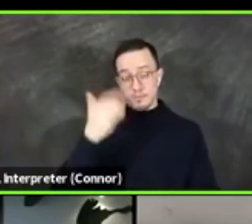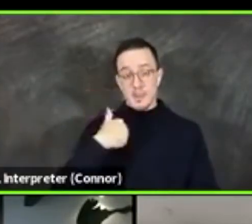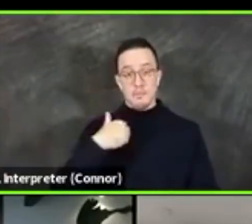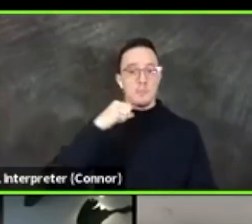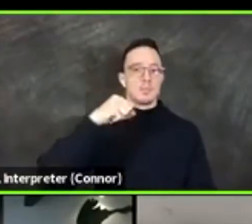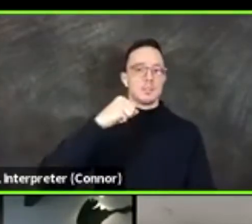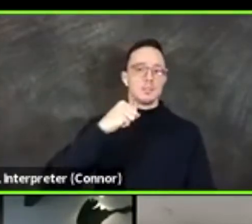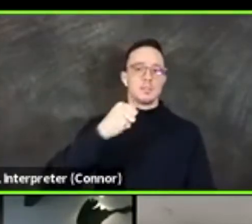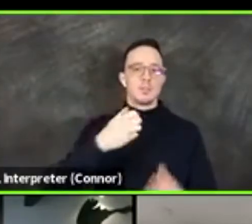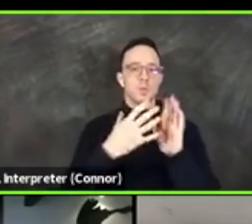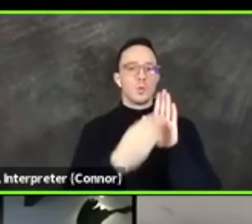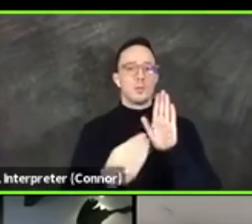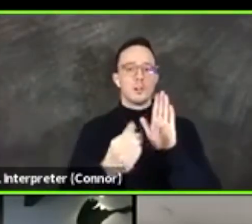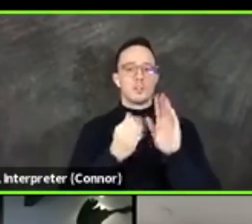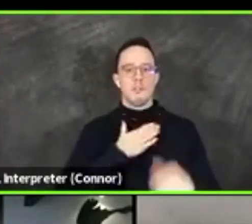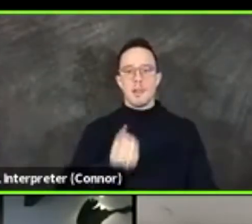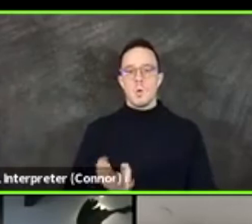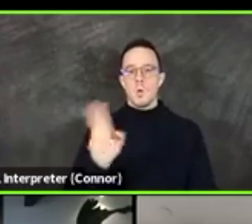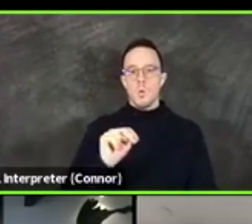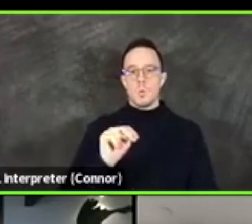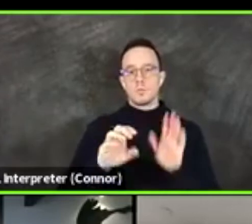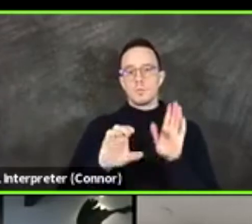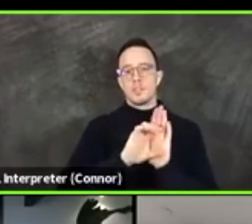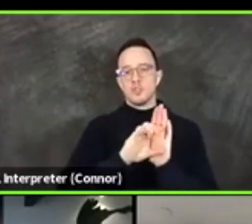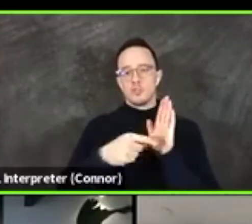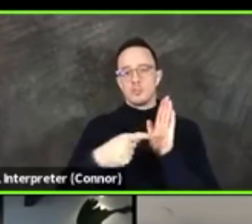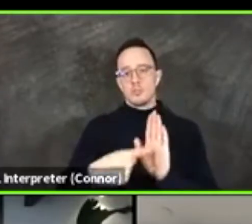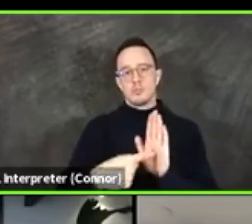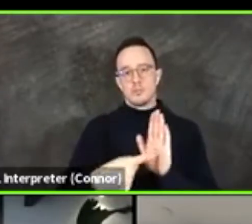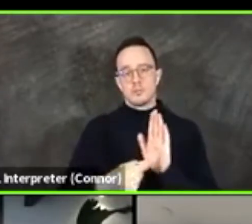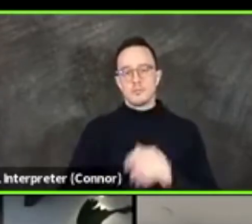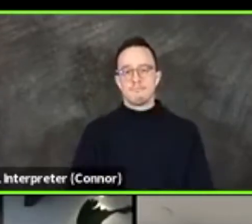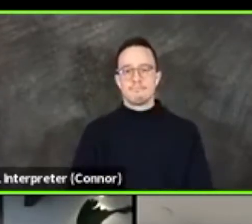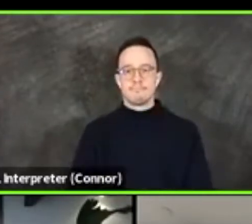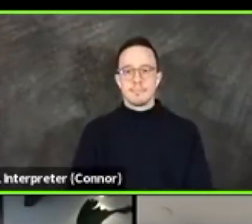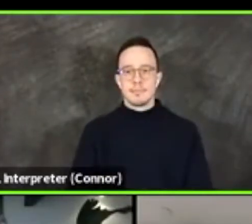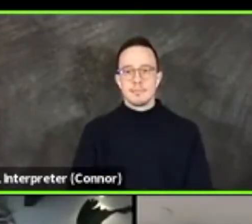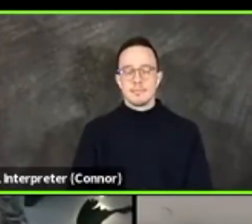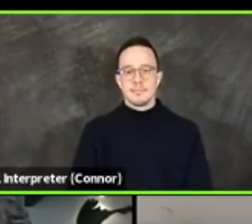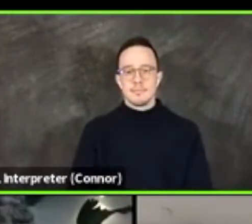THAT THIS IS SOMETHING THAT I TAKE, AND KIND OF SERIOUSLY,